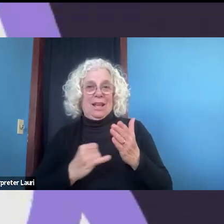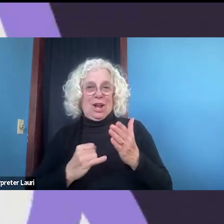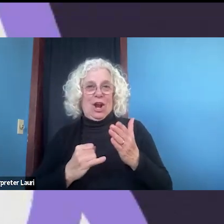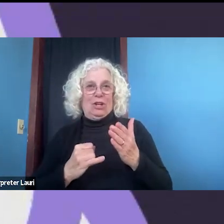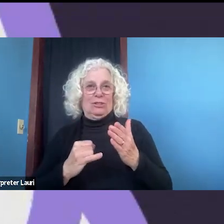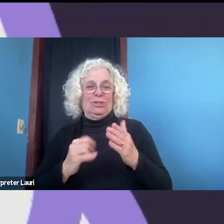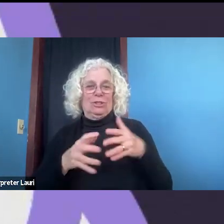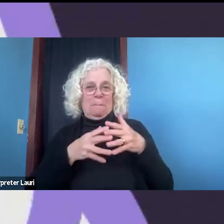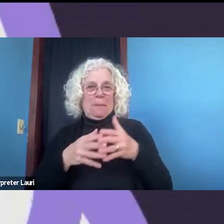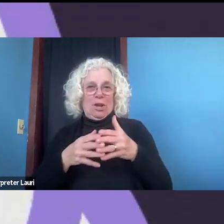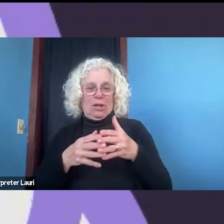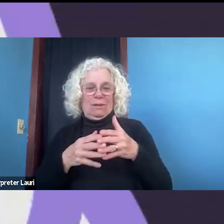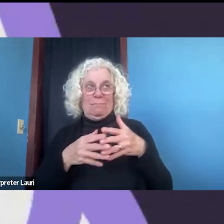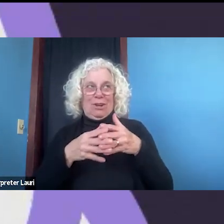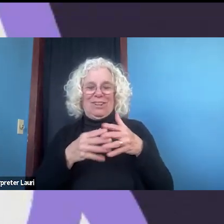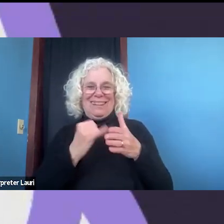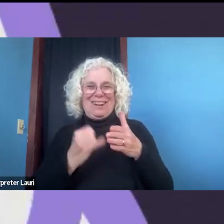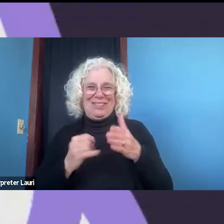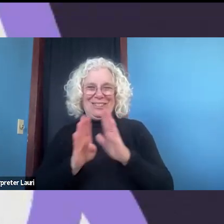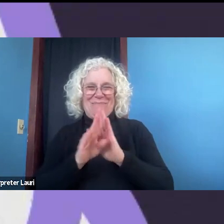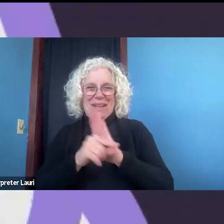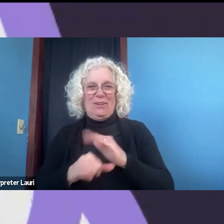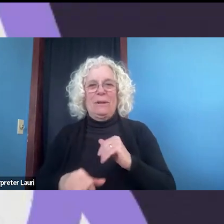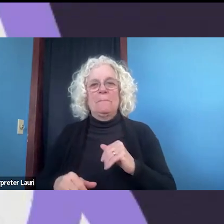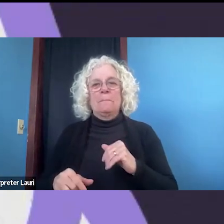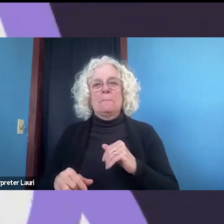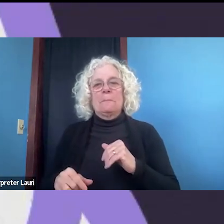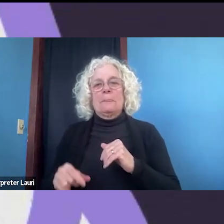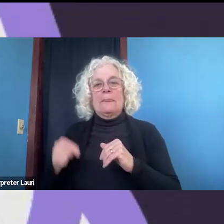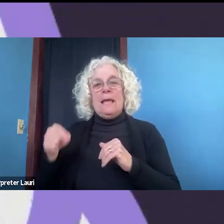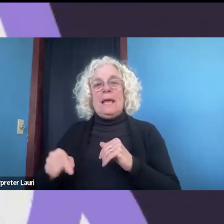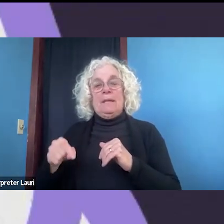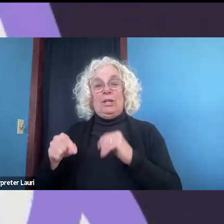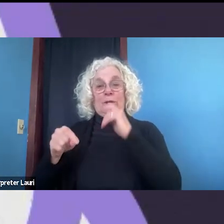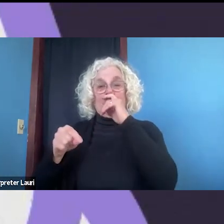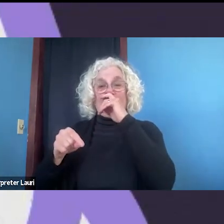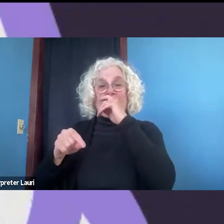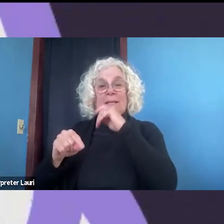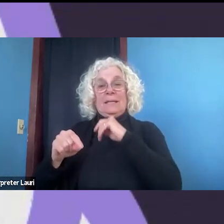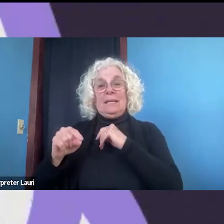in community and northeast Washington DC, the unceded lands of the Piscataway and Nacotchtank people.